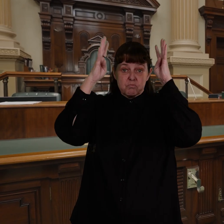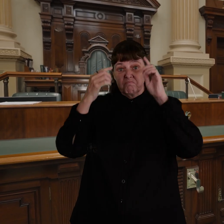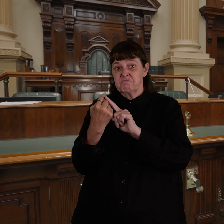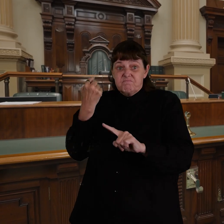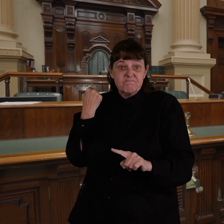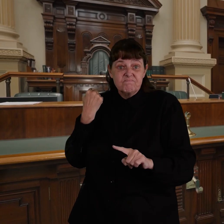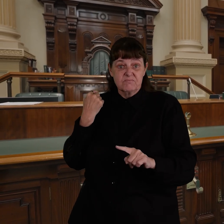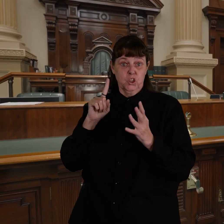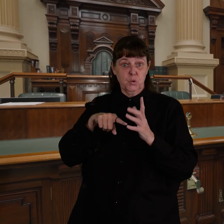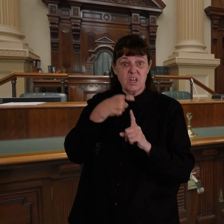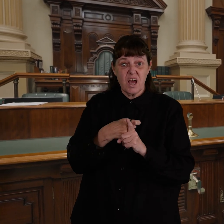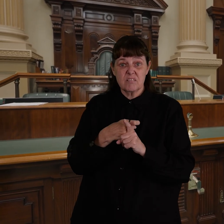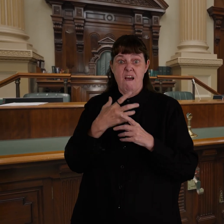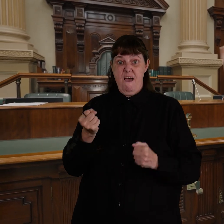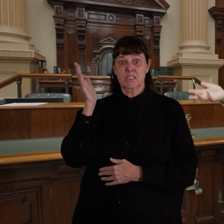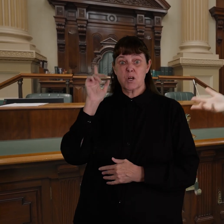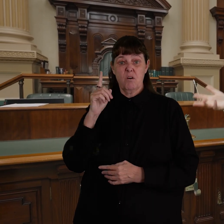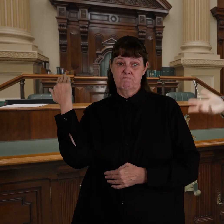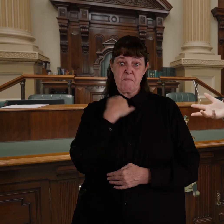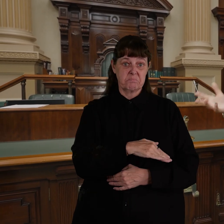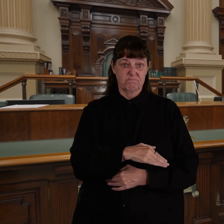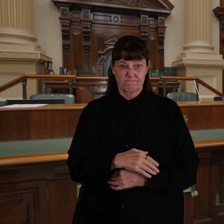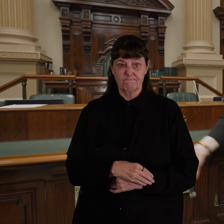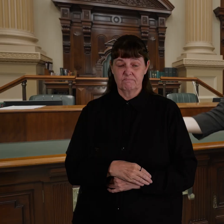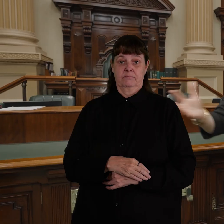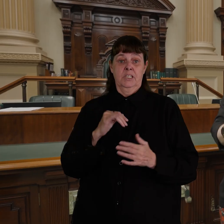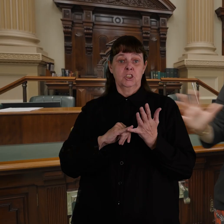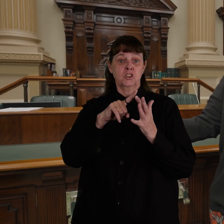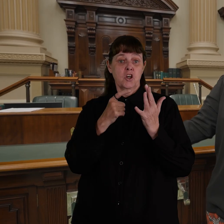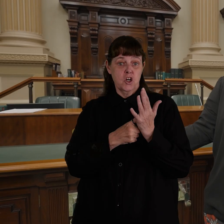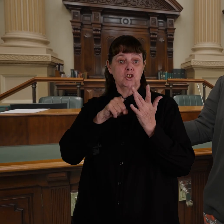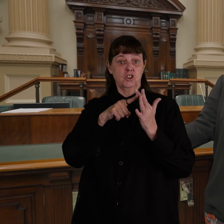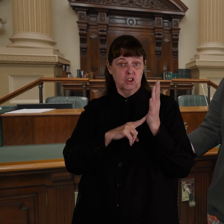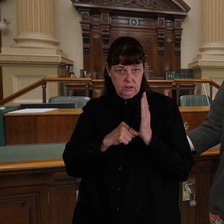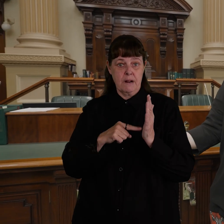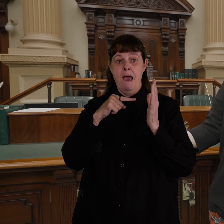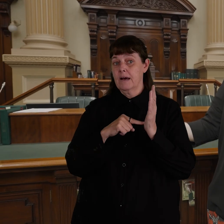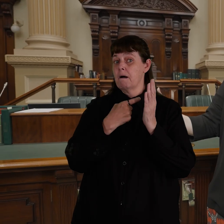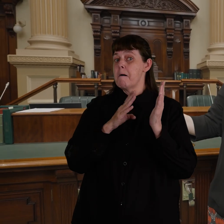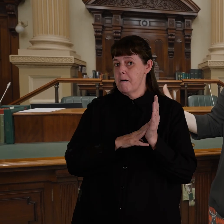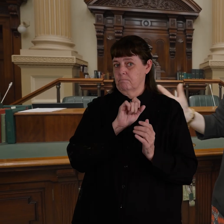guard that was in the chamber to protect the speaker and keep order and decorum in the place.